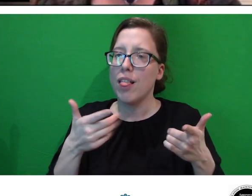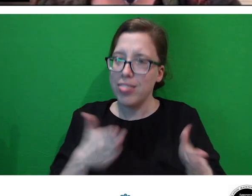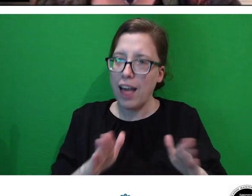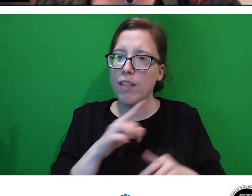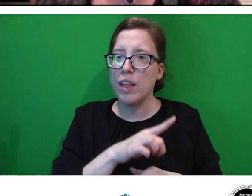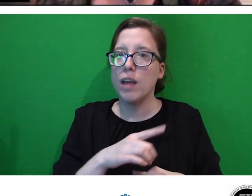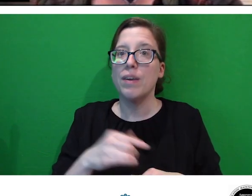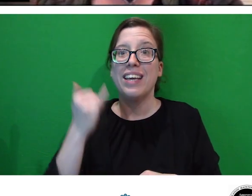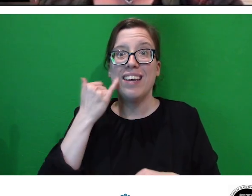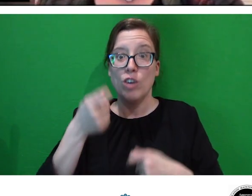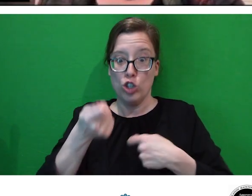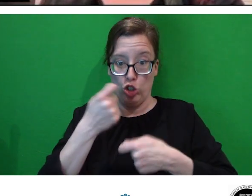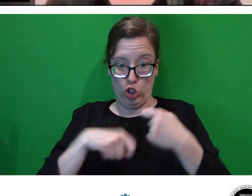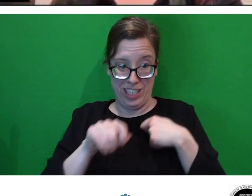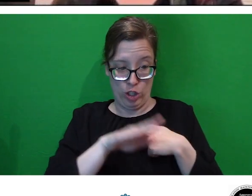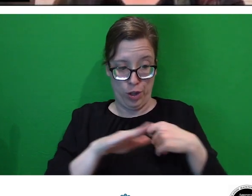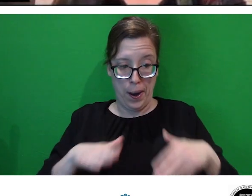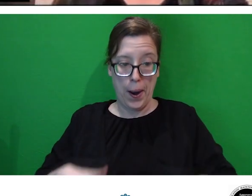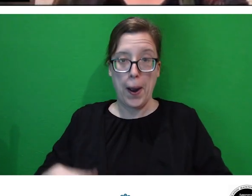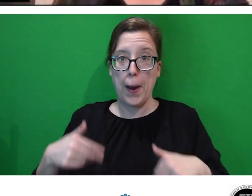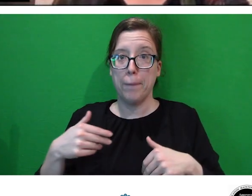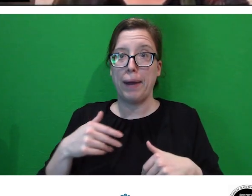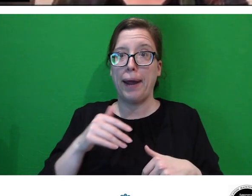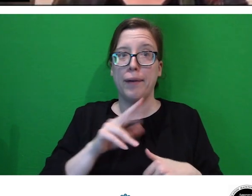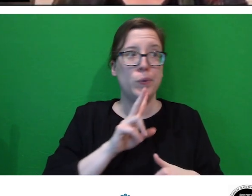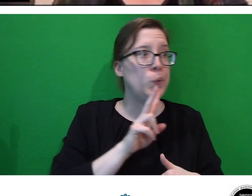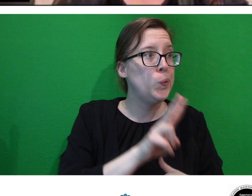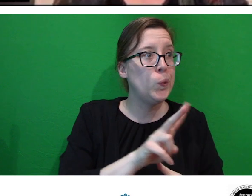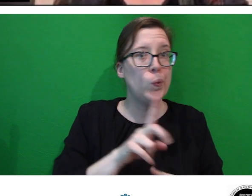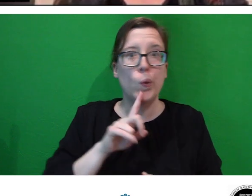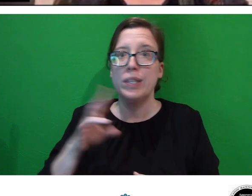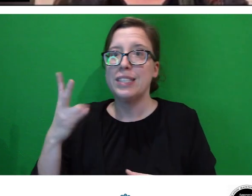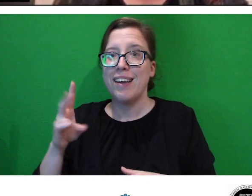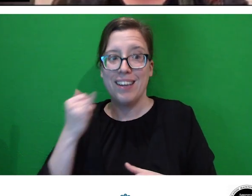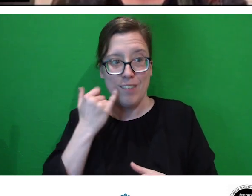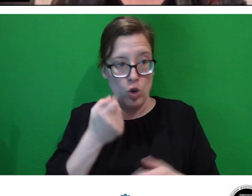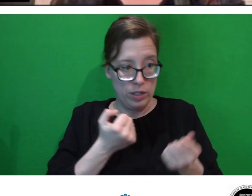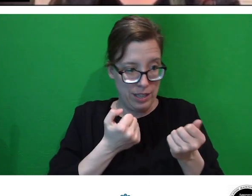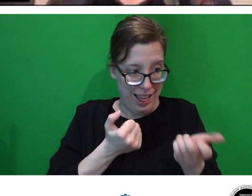Exactly. Kids have to be active to whatever degree they can.